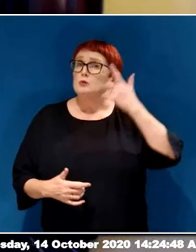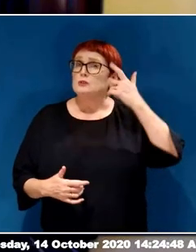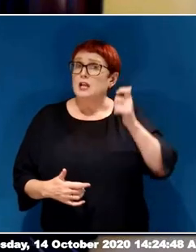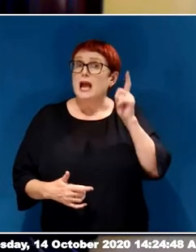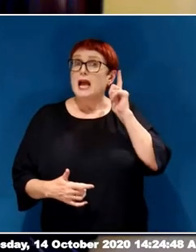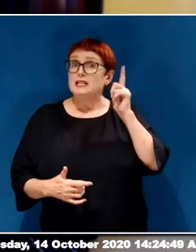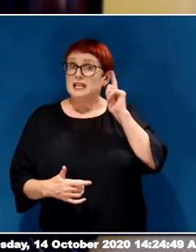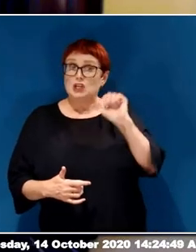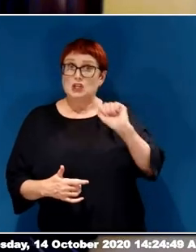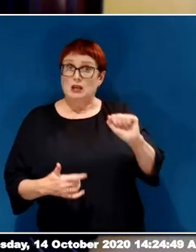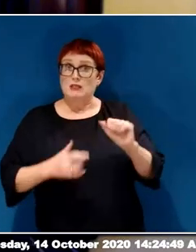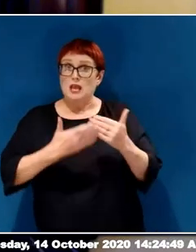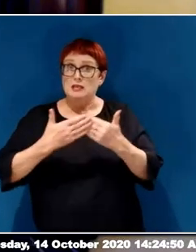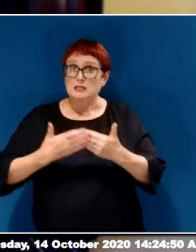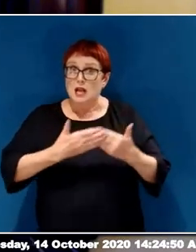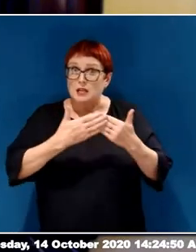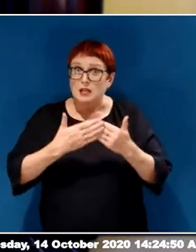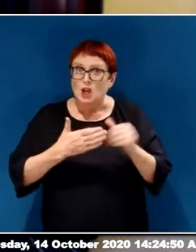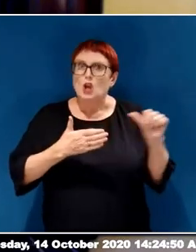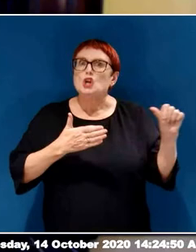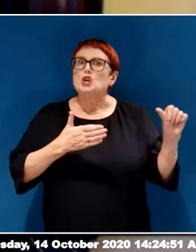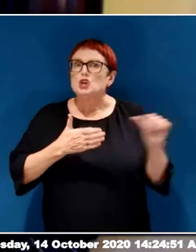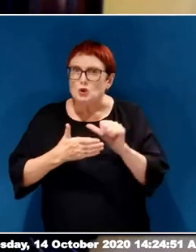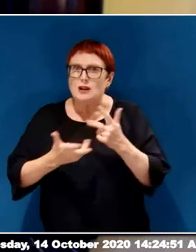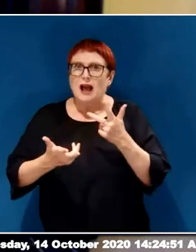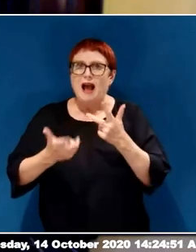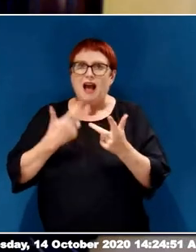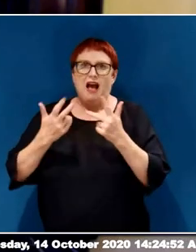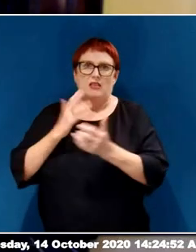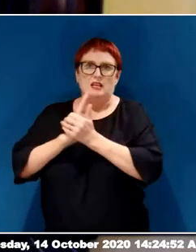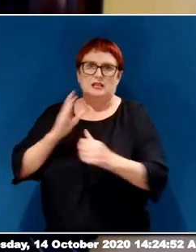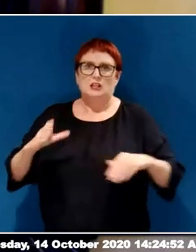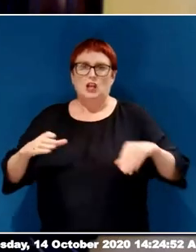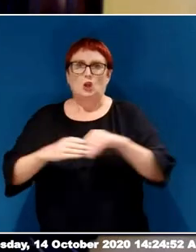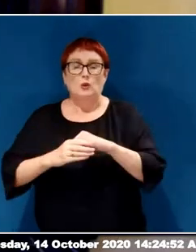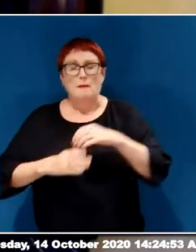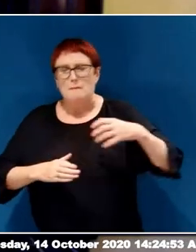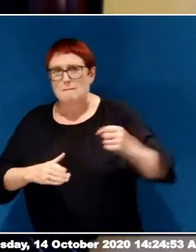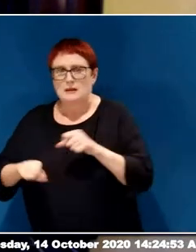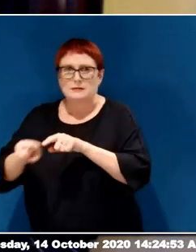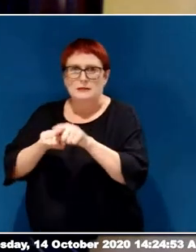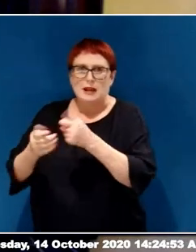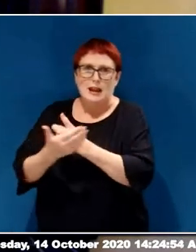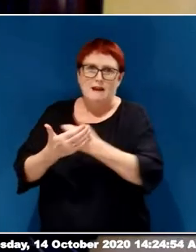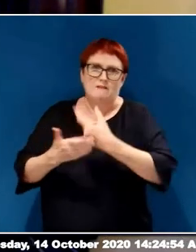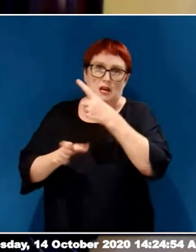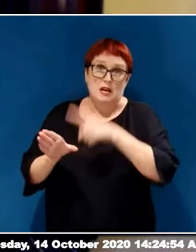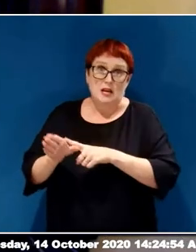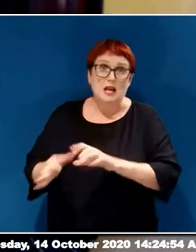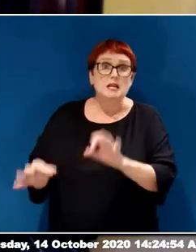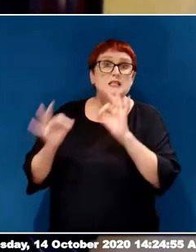areas and particularly relating to students with disability. I think that this is easily achievable.